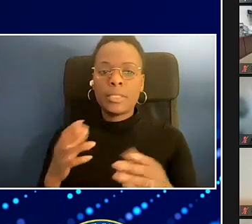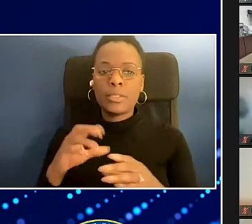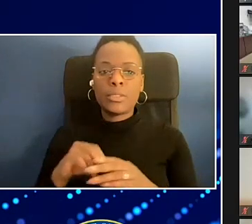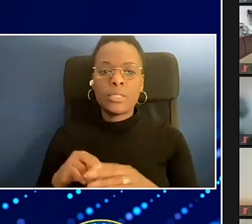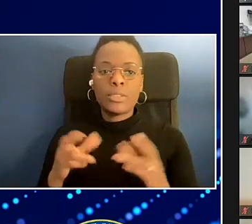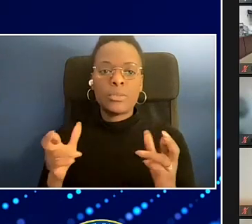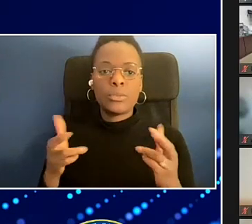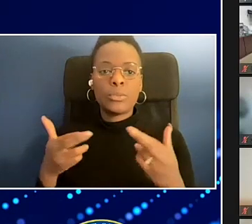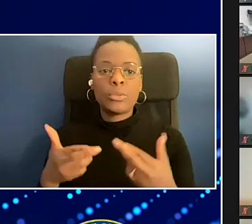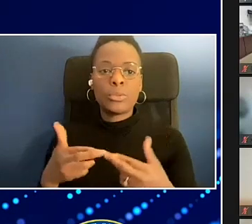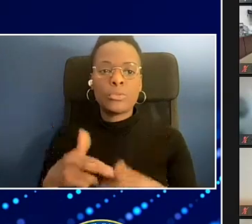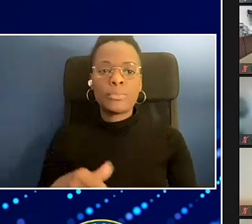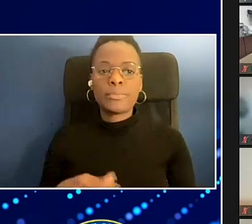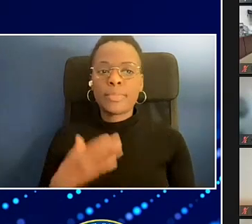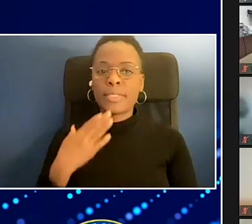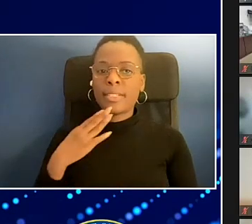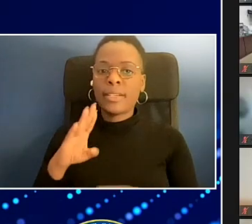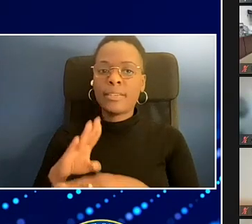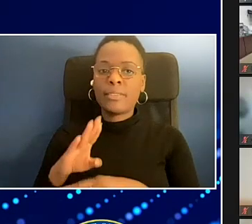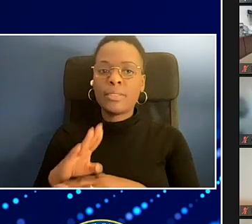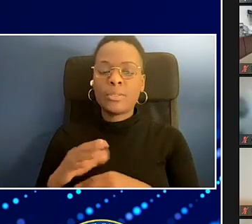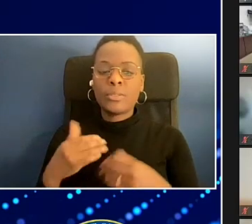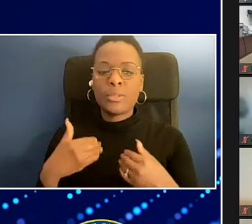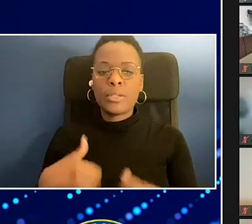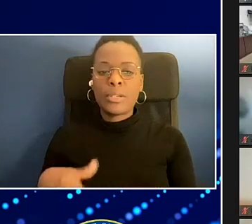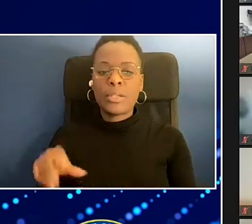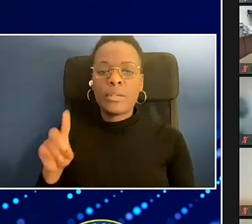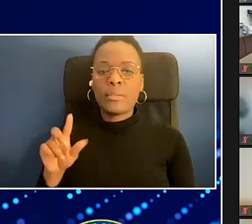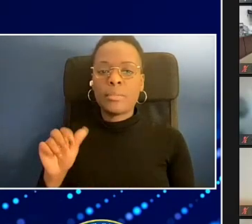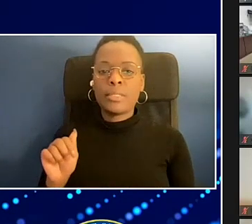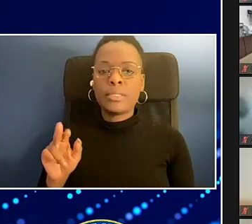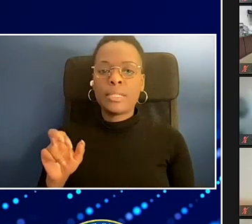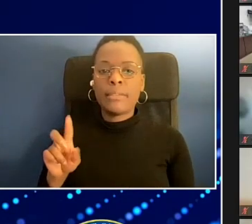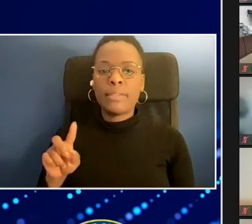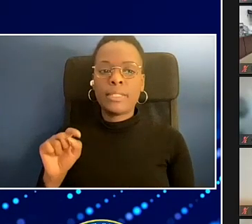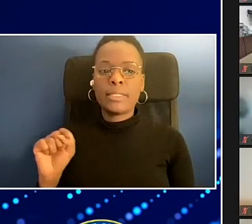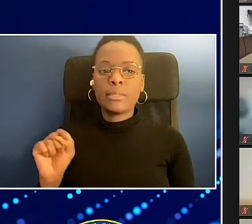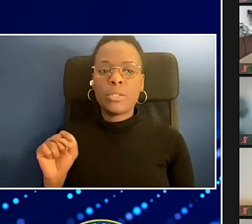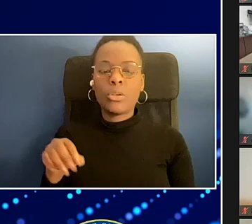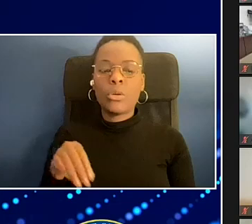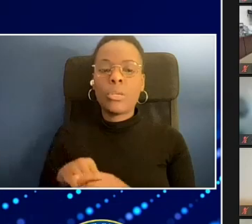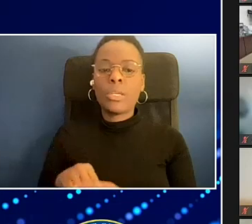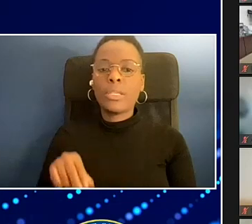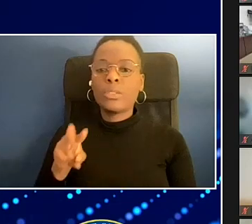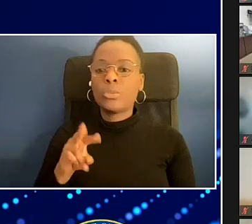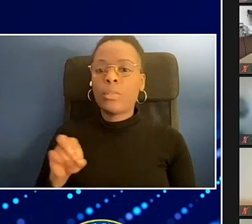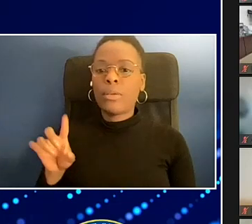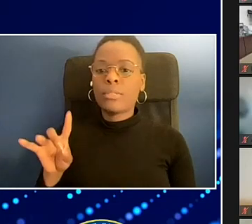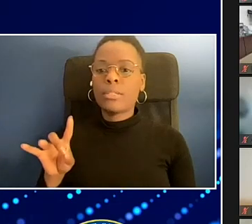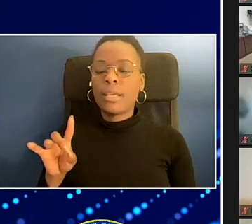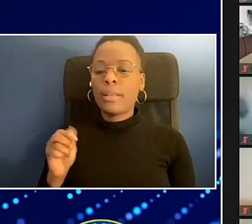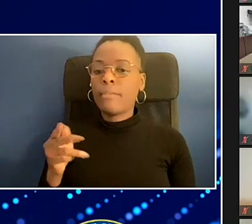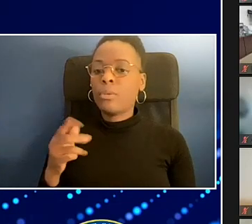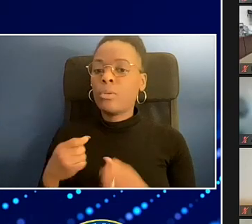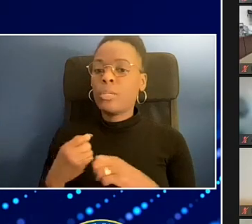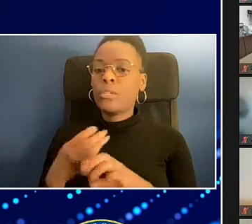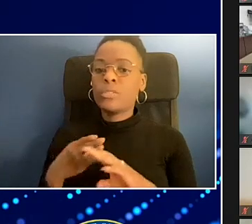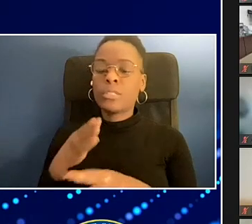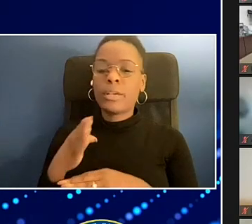Good afternoon. Yeah, my name is Dave Thibodeau, and in 2008, a few years after my service in the Army National Guard, I